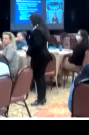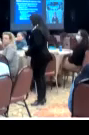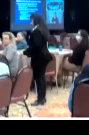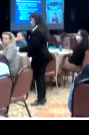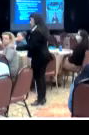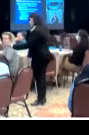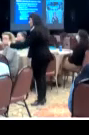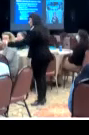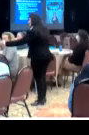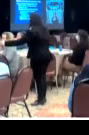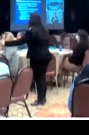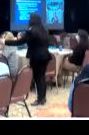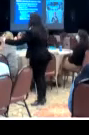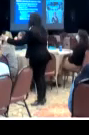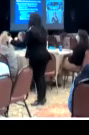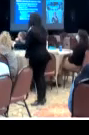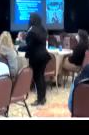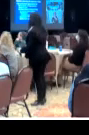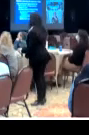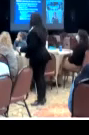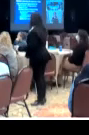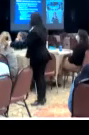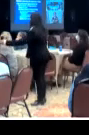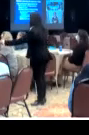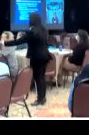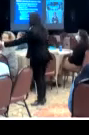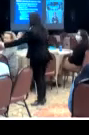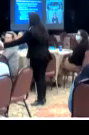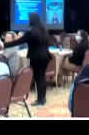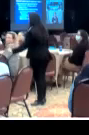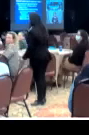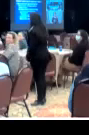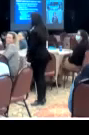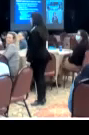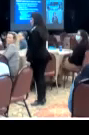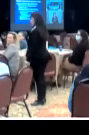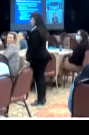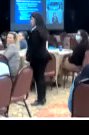said, you know, we can't know exactly where they are but we can know where --